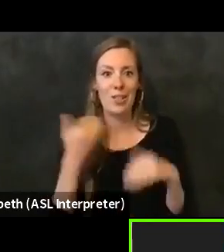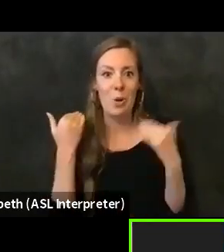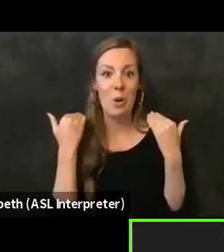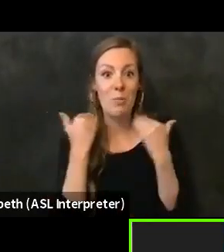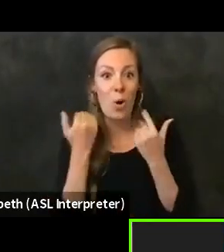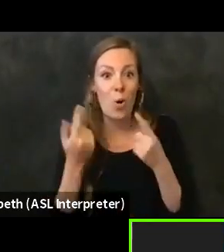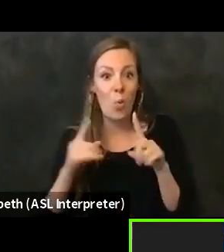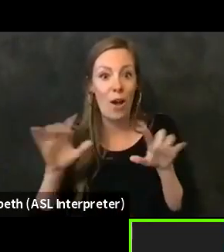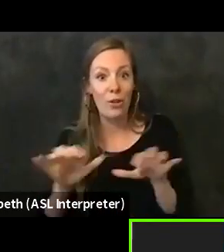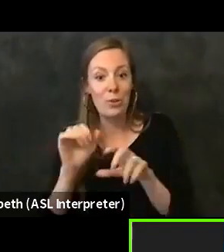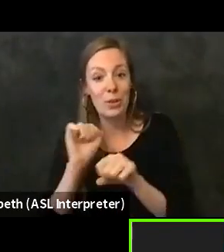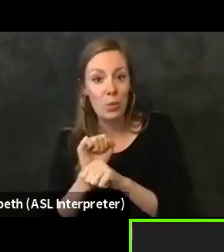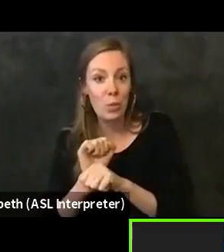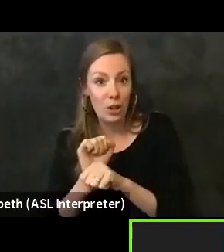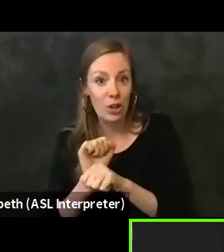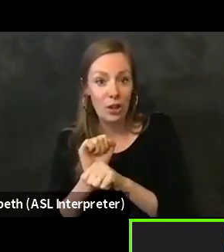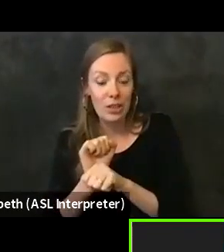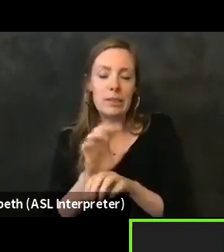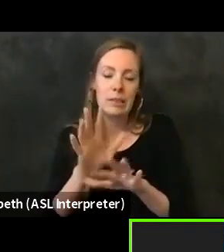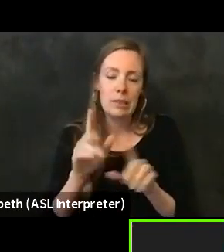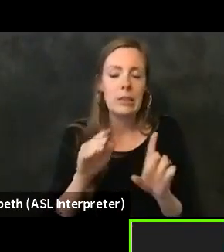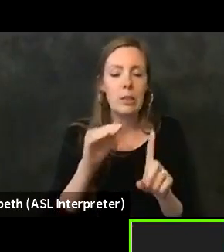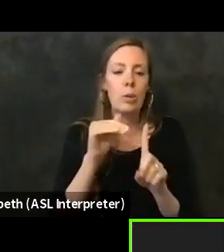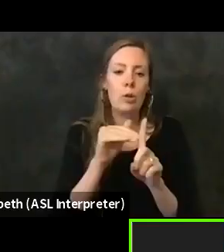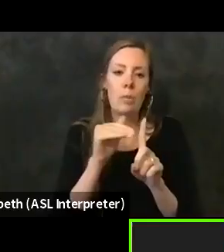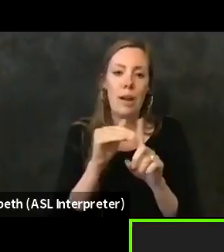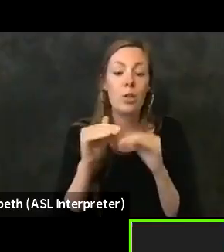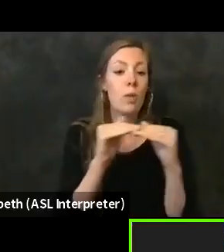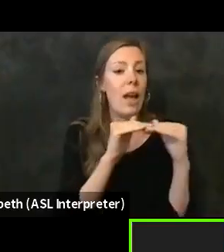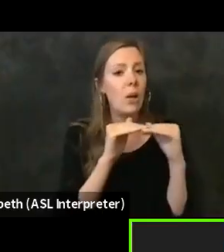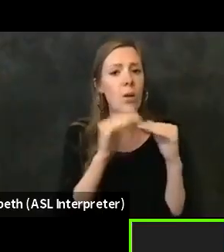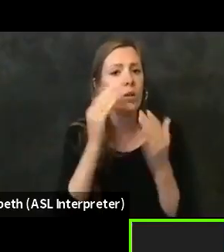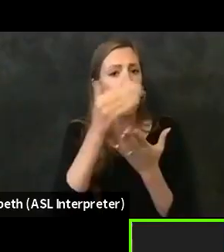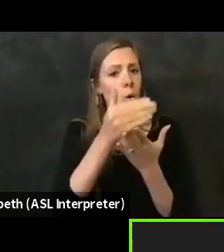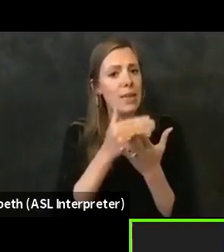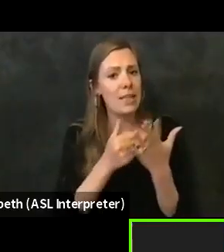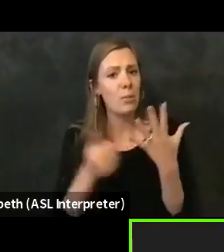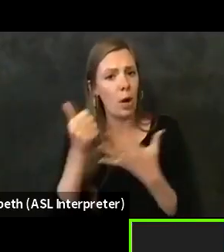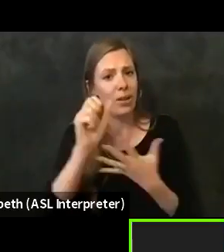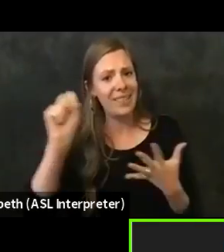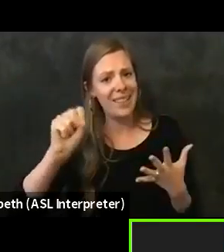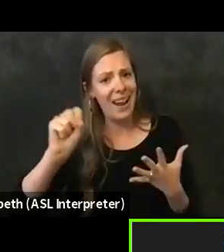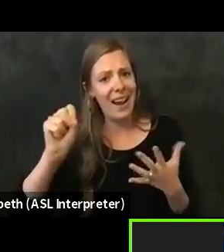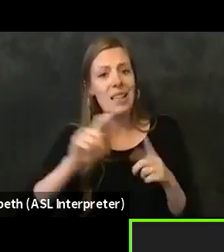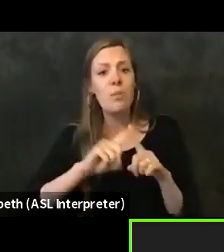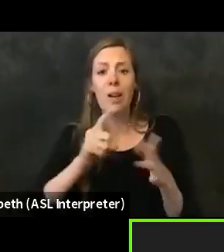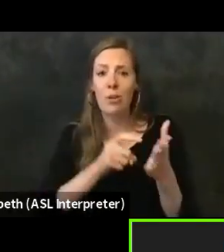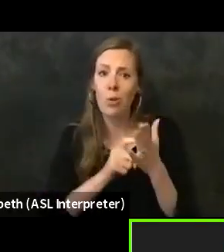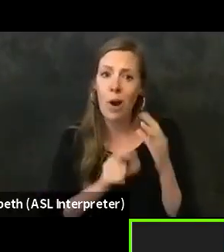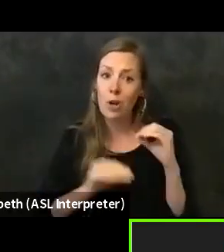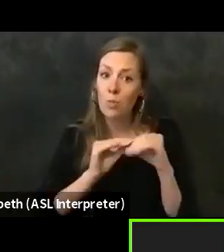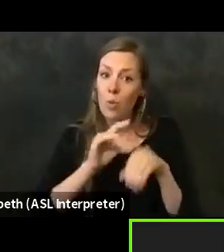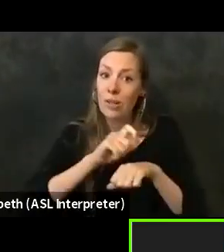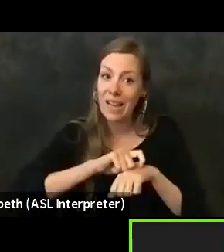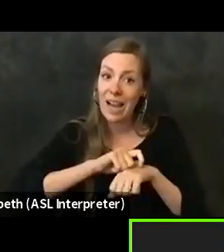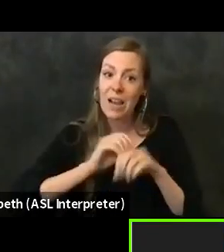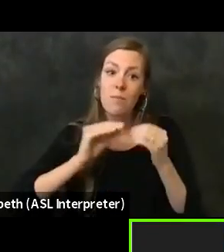And also a reminder that even though equity is always listed as a priority, it does take more time, more effort